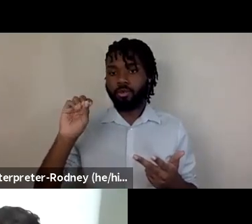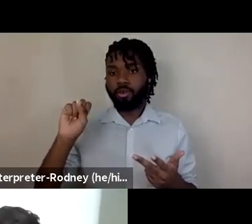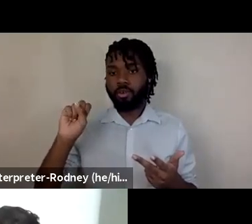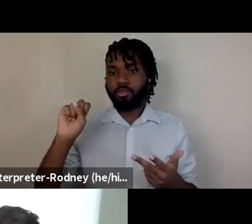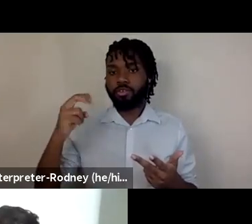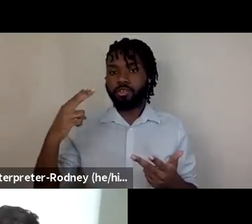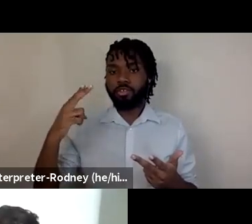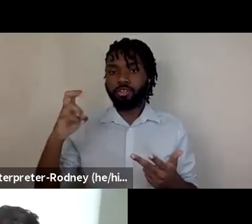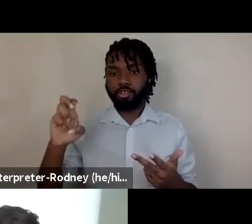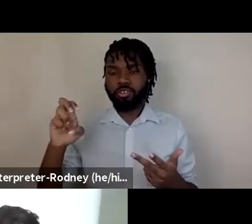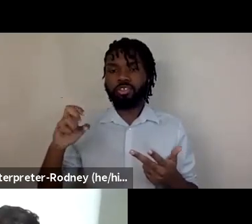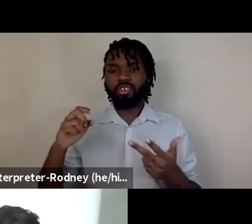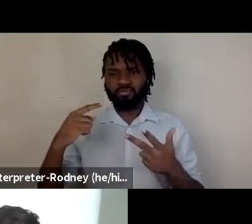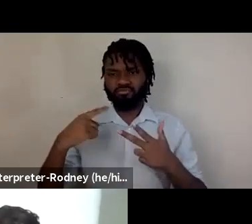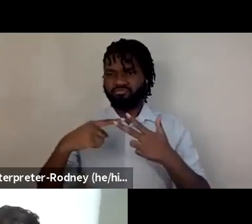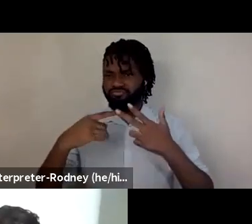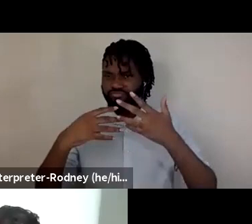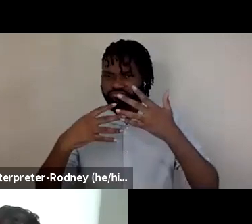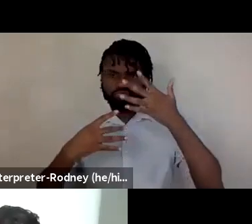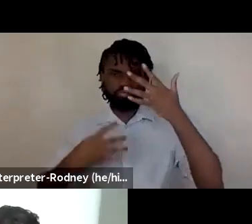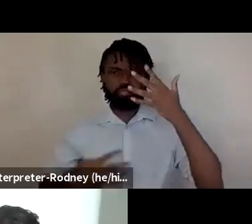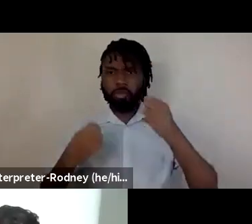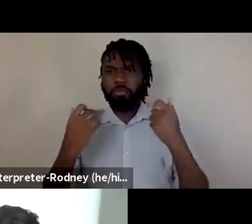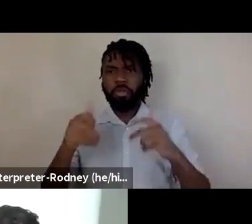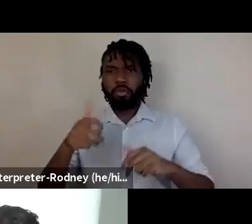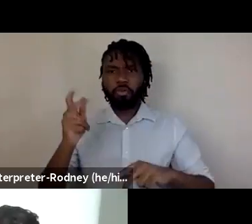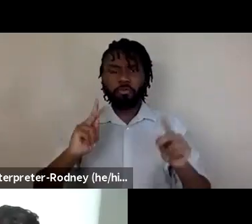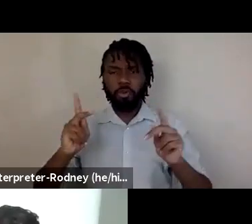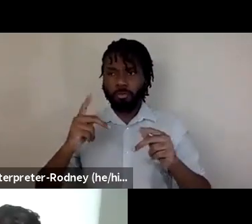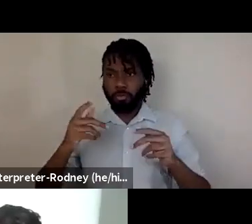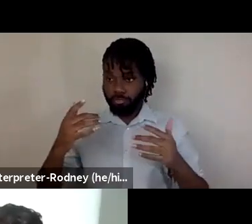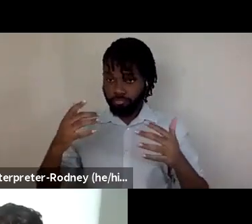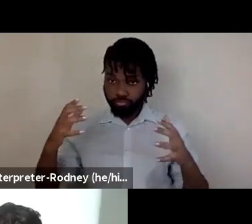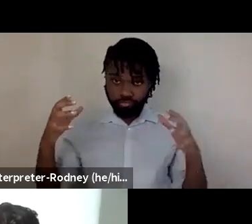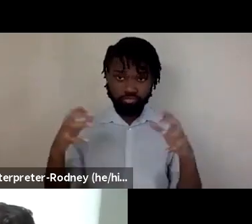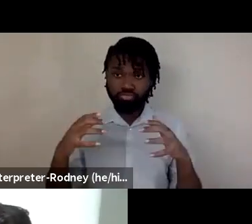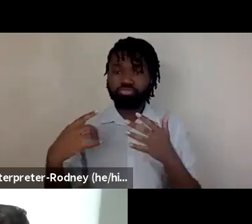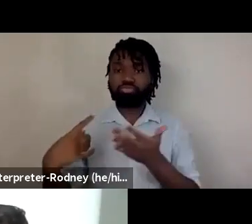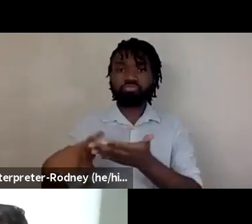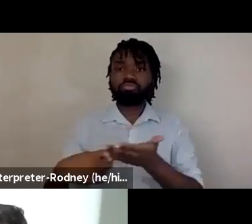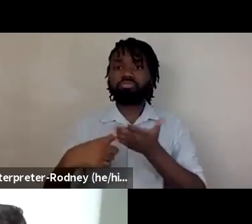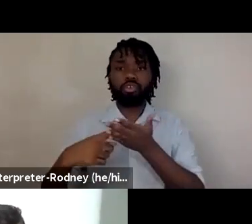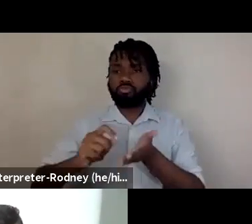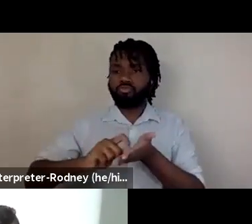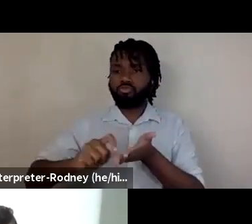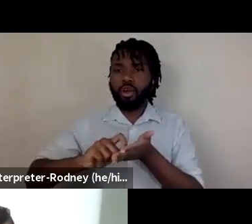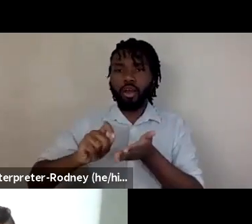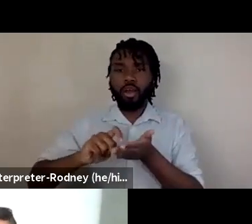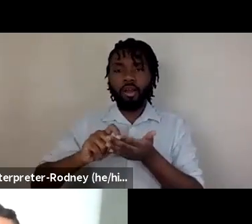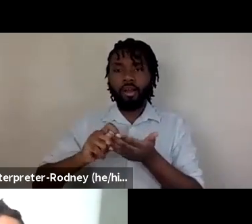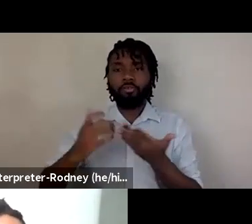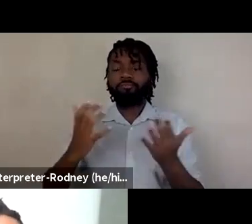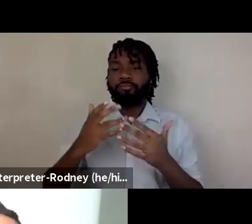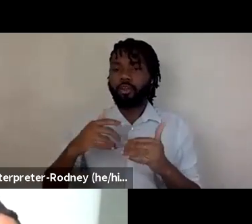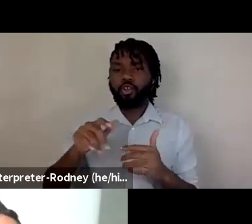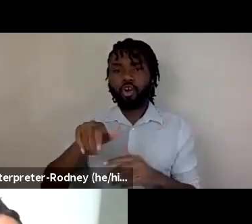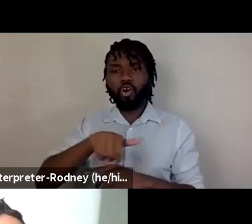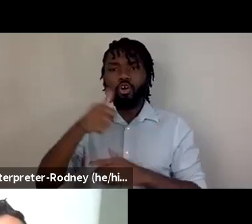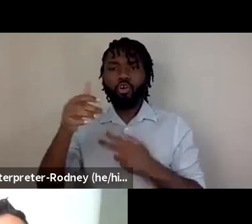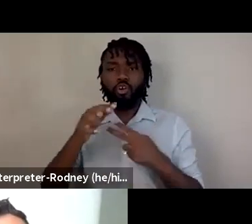and several others came together and wrote alternatives to policing based on disability justice.